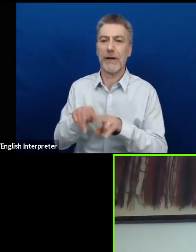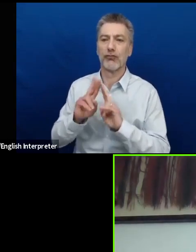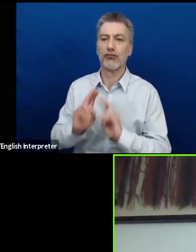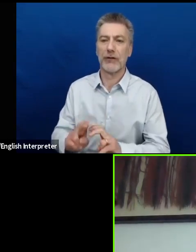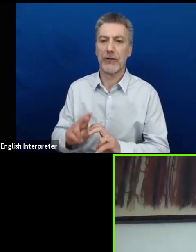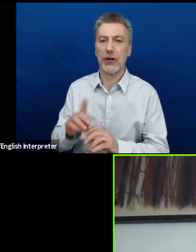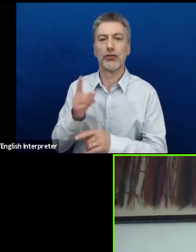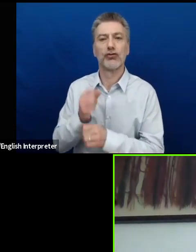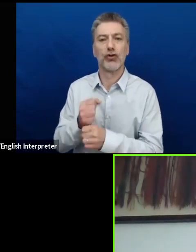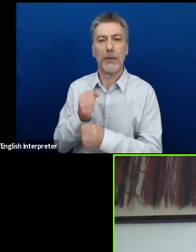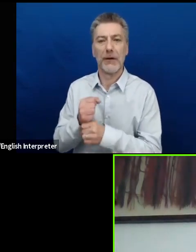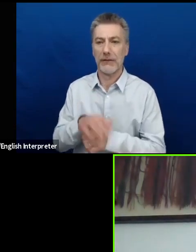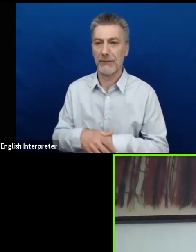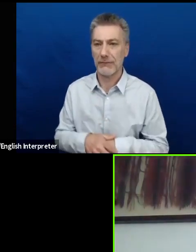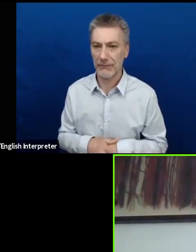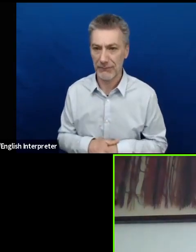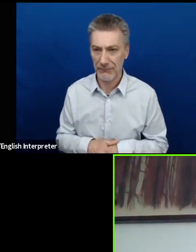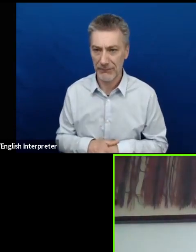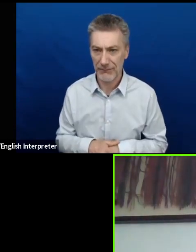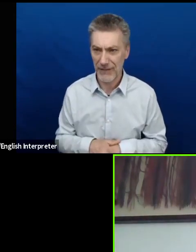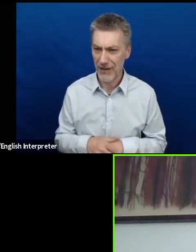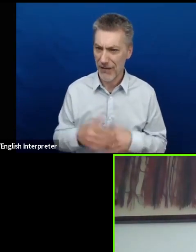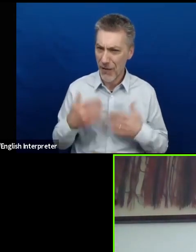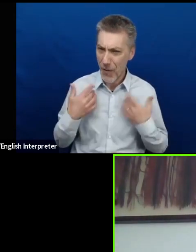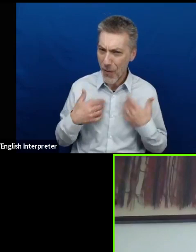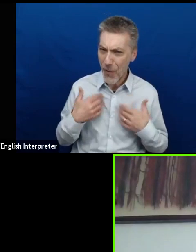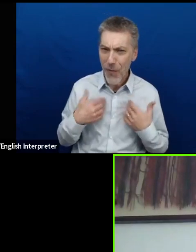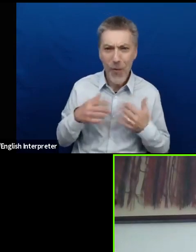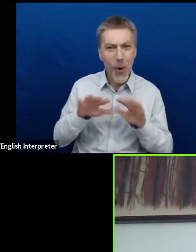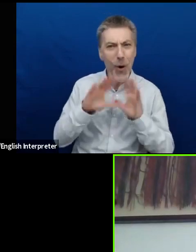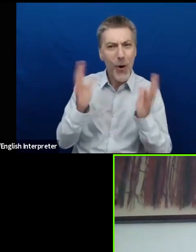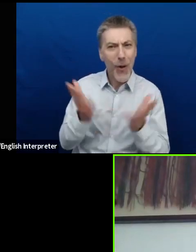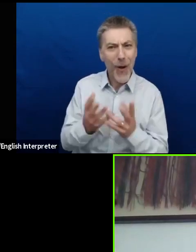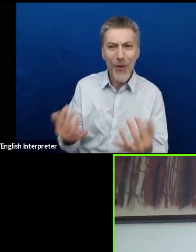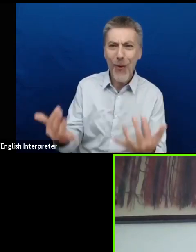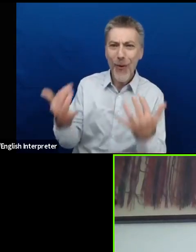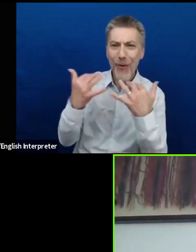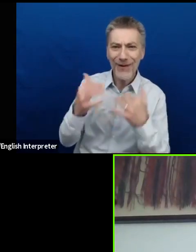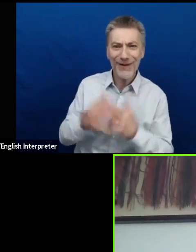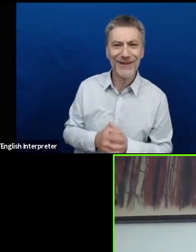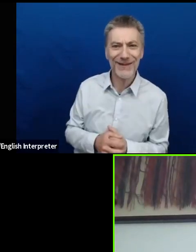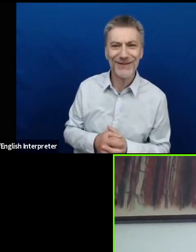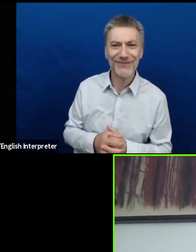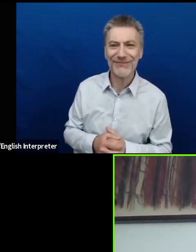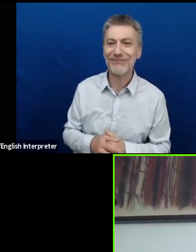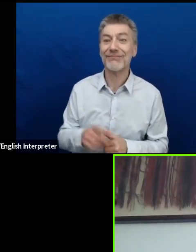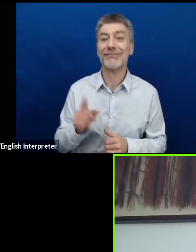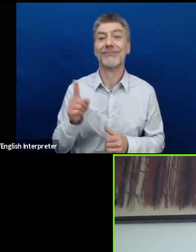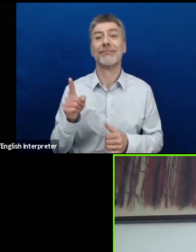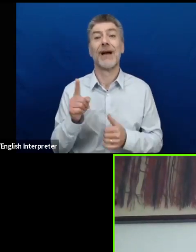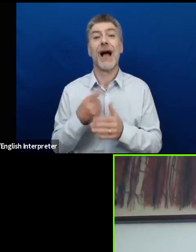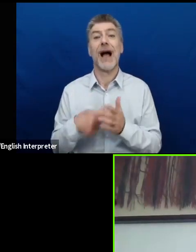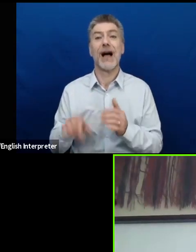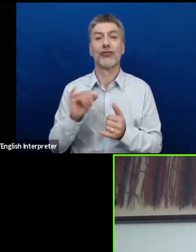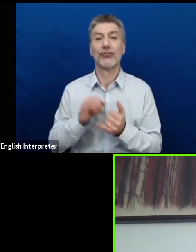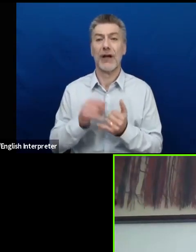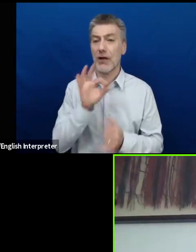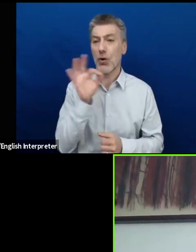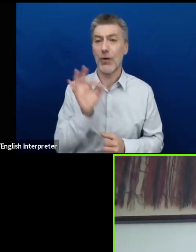of the nation as the unit of belonging et cetera. What if we were to imagine a world beyond the nation what